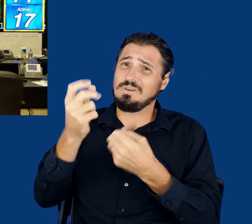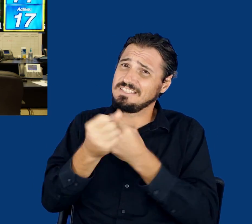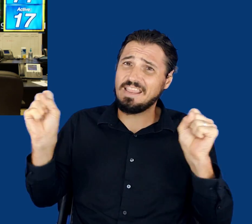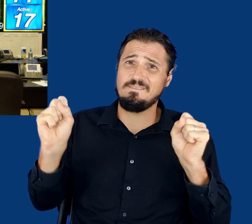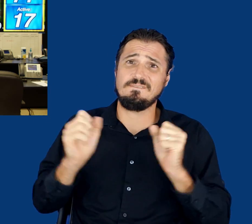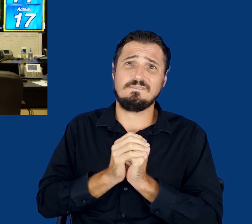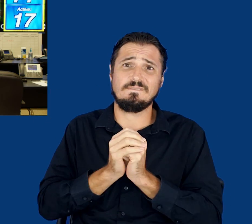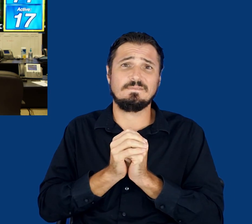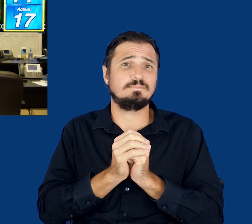Thank you Dr. Berreman